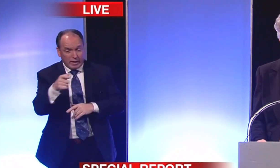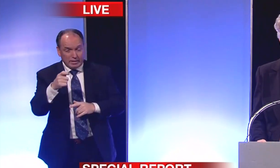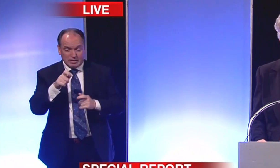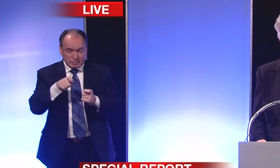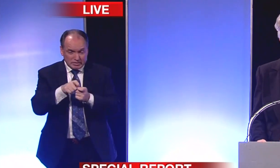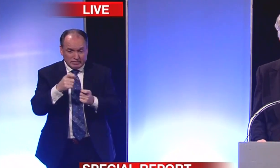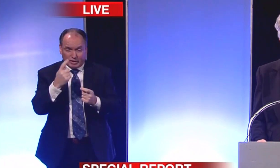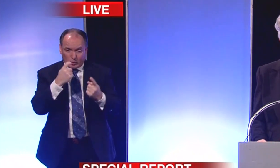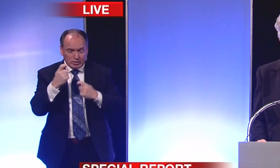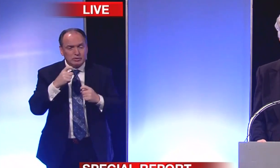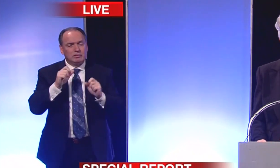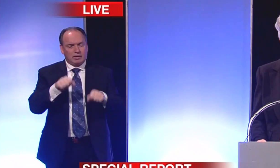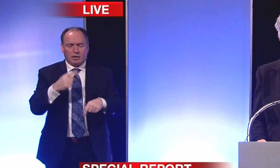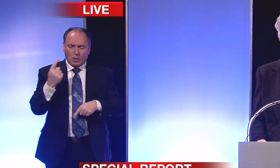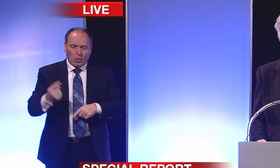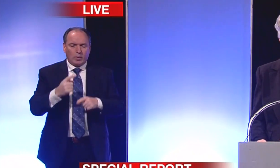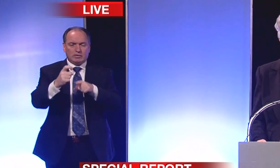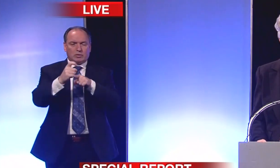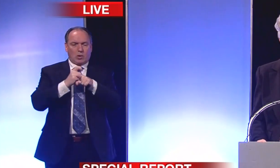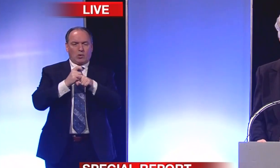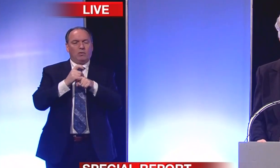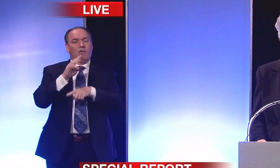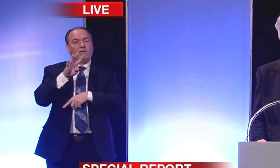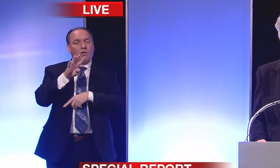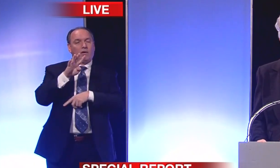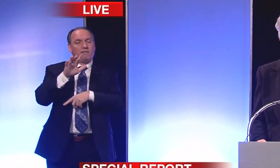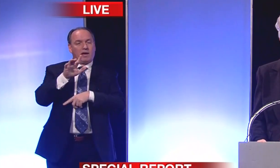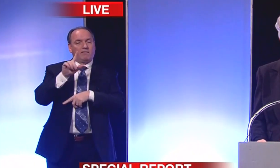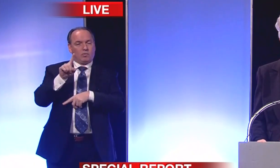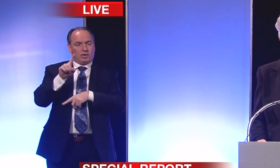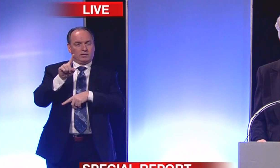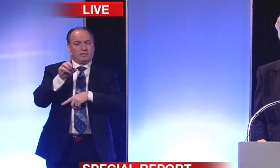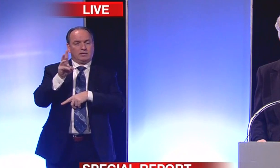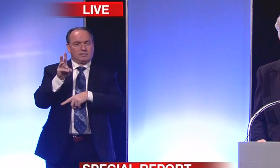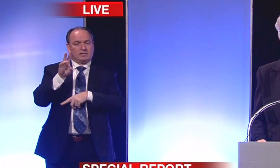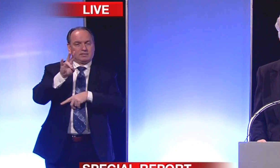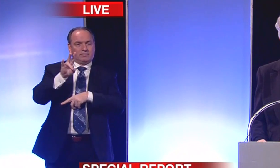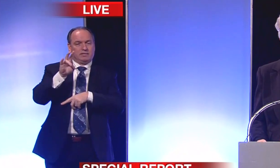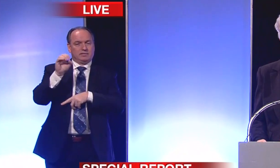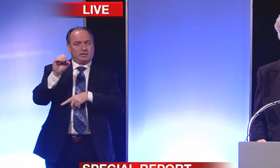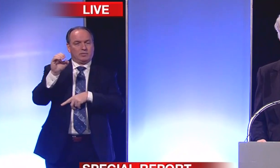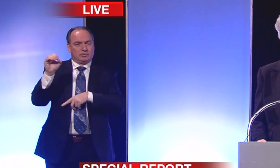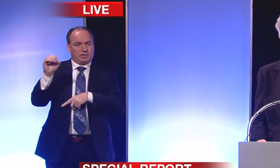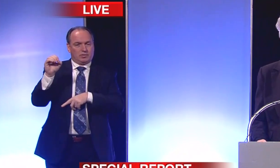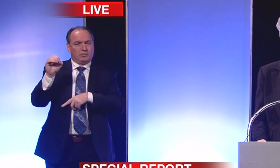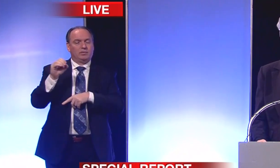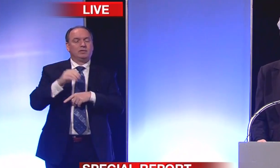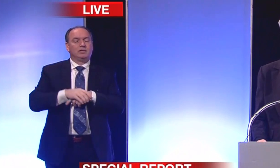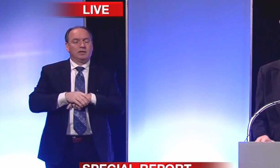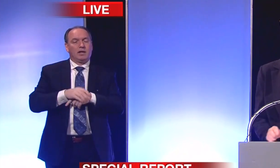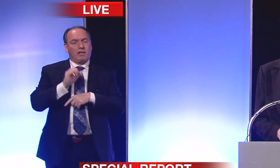THIS INFORMATION ON IT. IT IS A GREAT RESOURCE. PLEASE GO THERE. YOU WILL FIND MUCH TO READ.